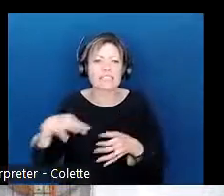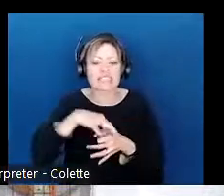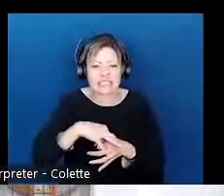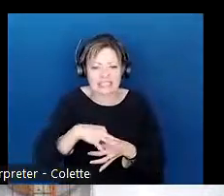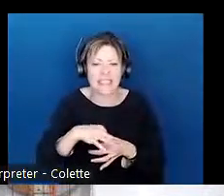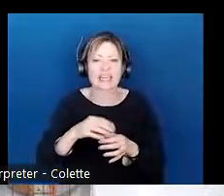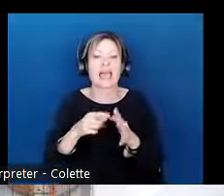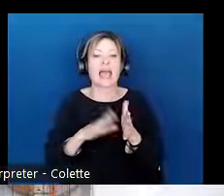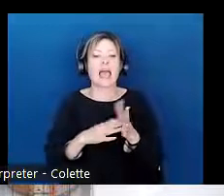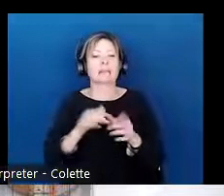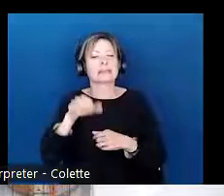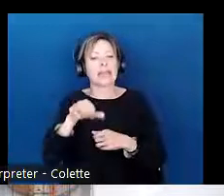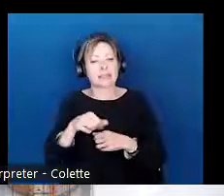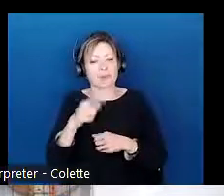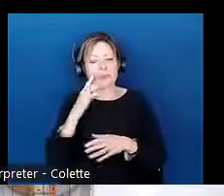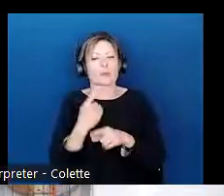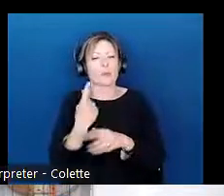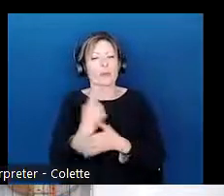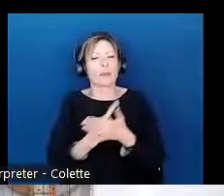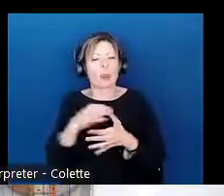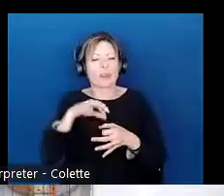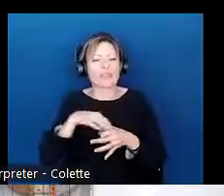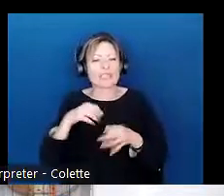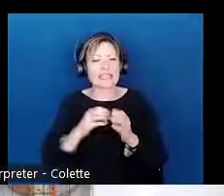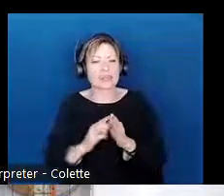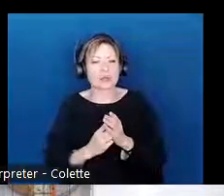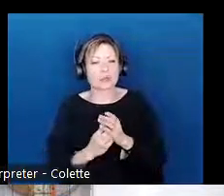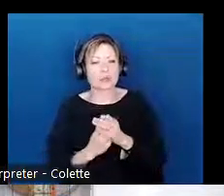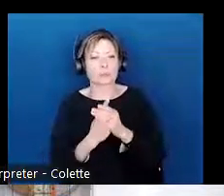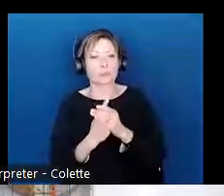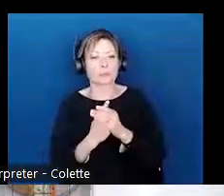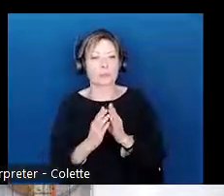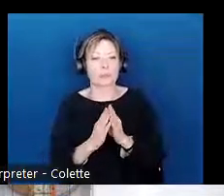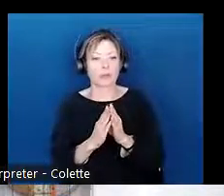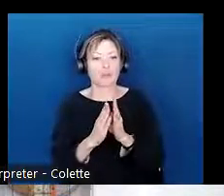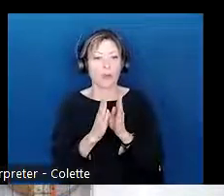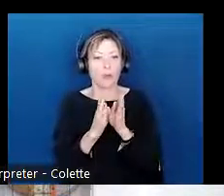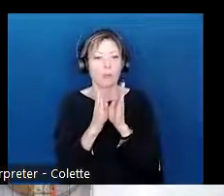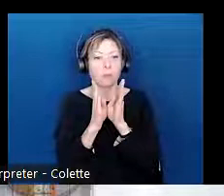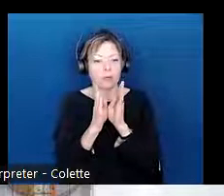when the seed begins to grow um and it's kind of representative of the natural landscape is